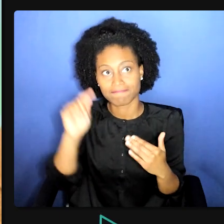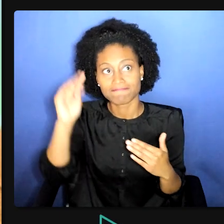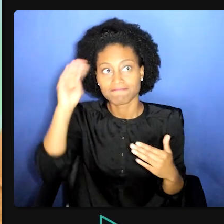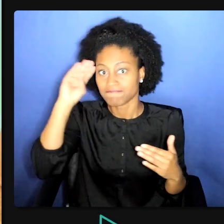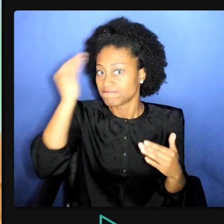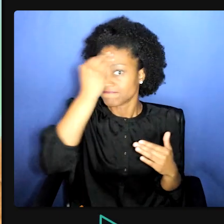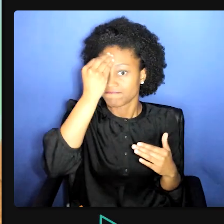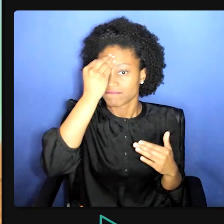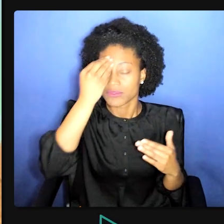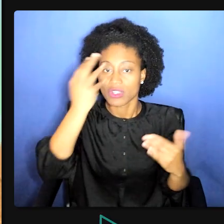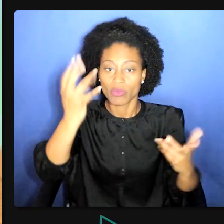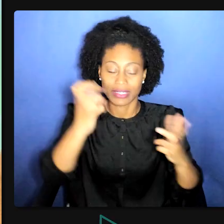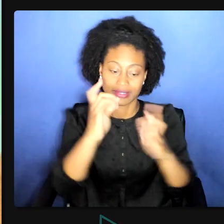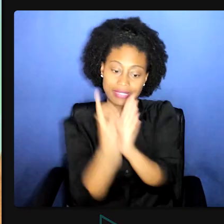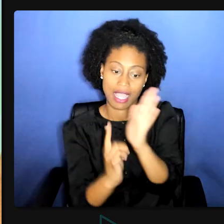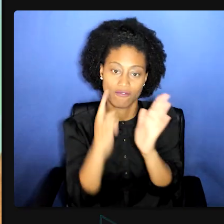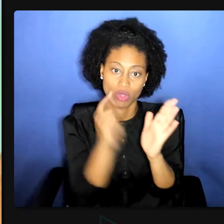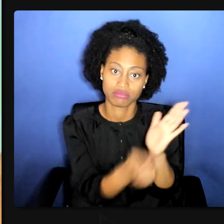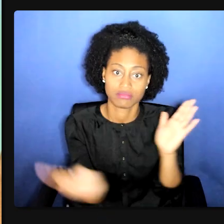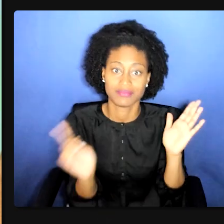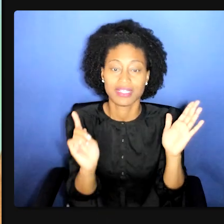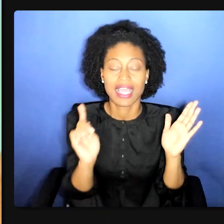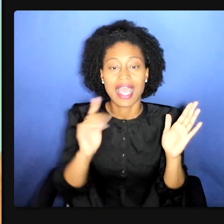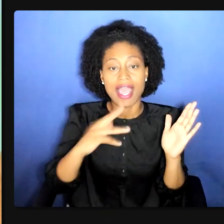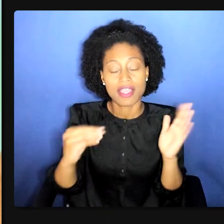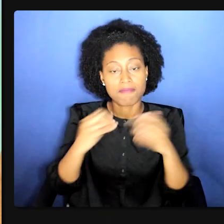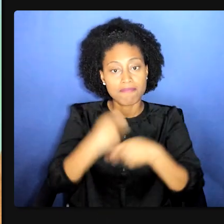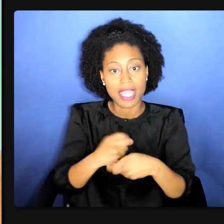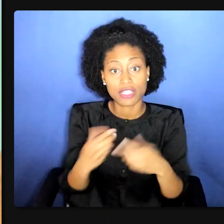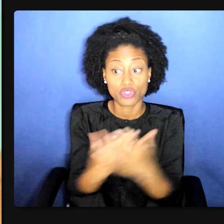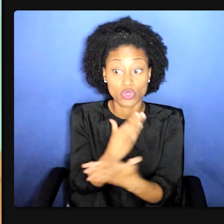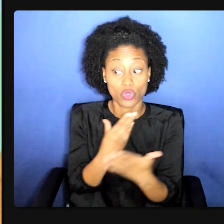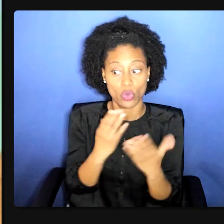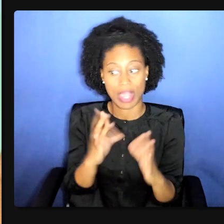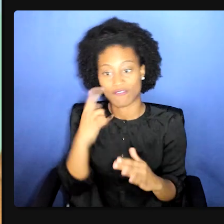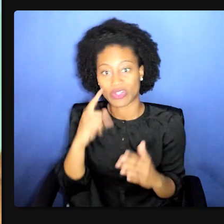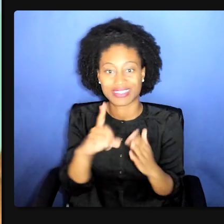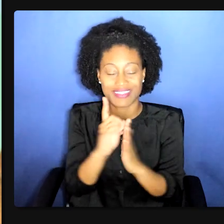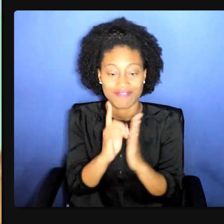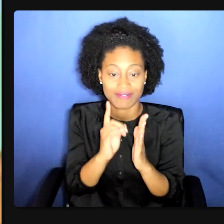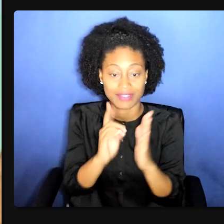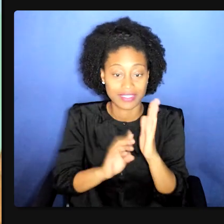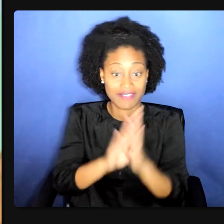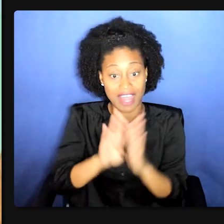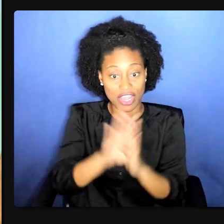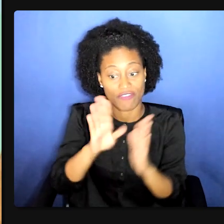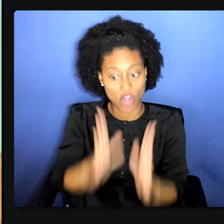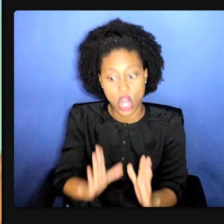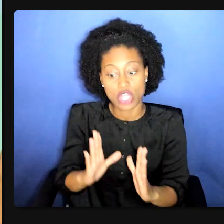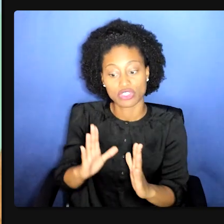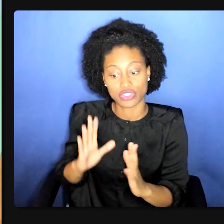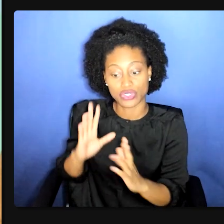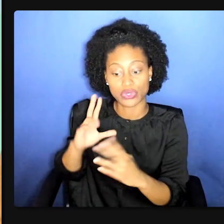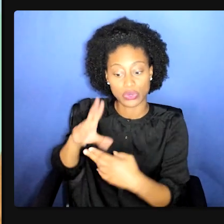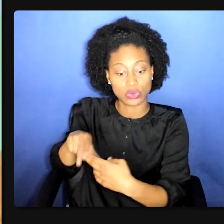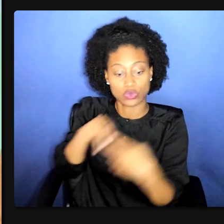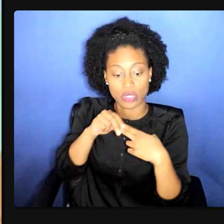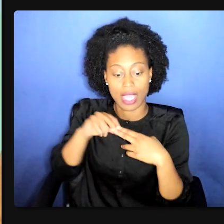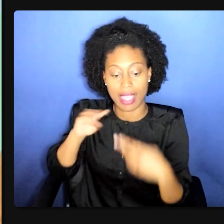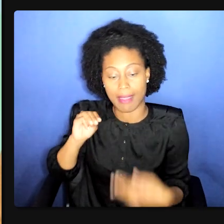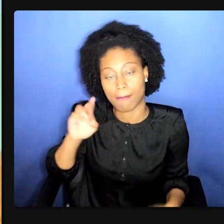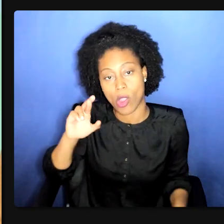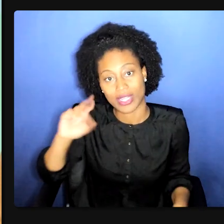we are designing for when creating new ways for developers to work with mrtk and basically we